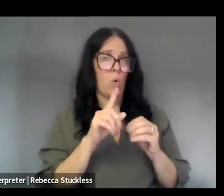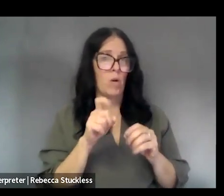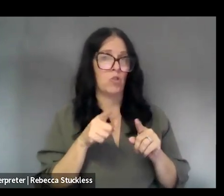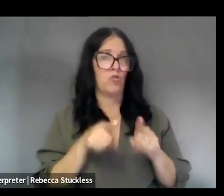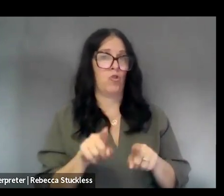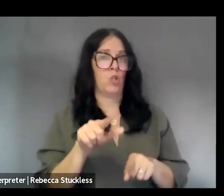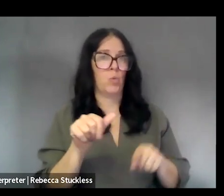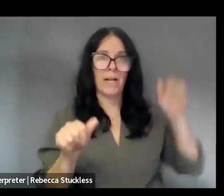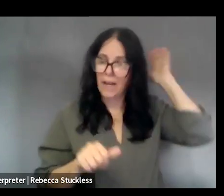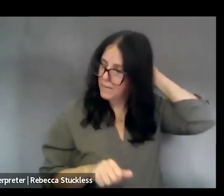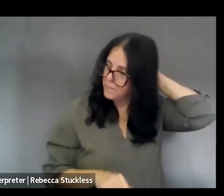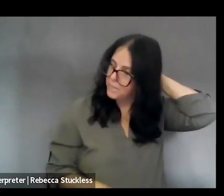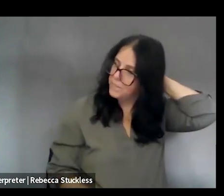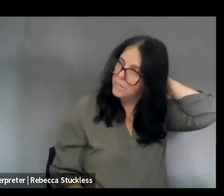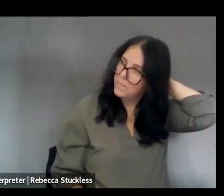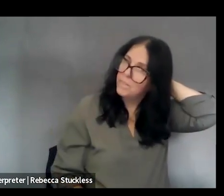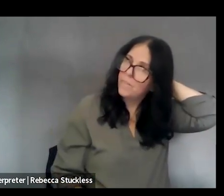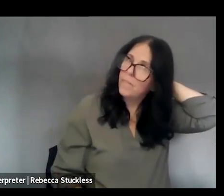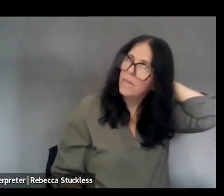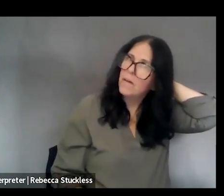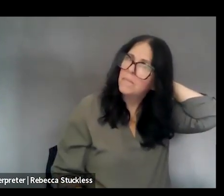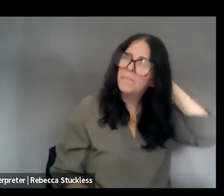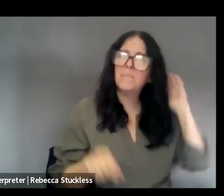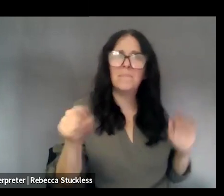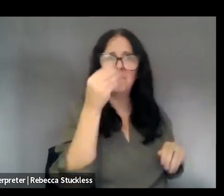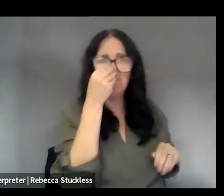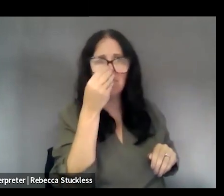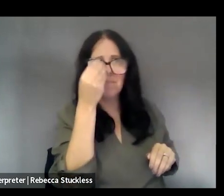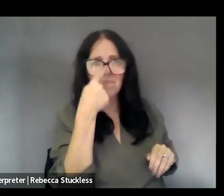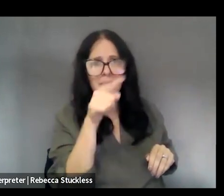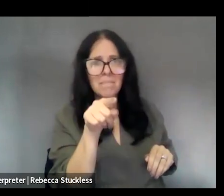and if you don't mind putting those book titles in the chat for folks that may want to grab those,